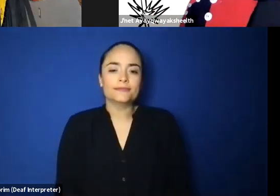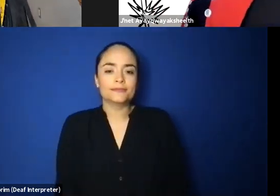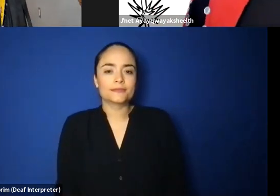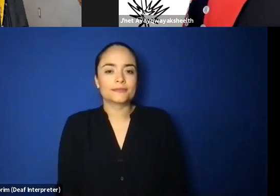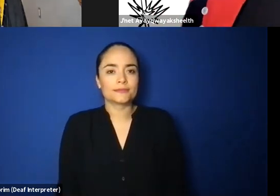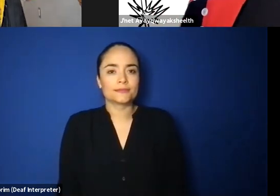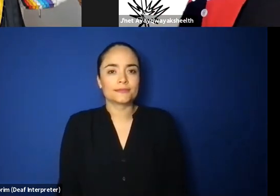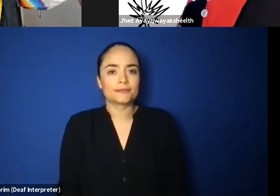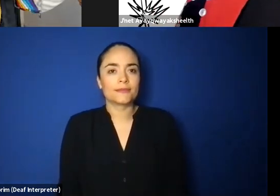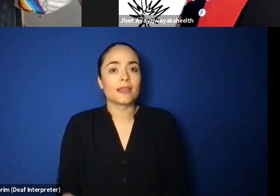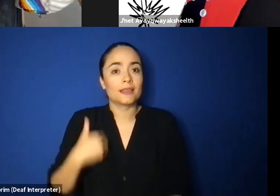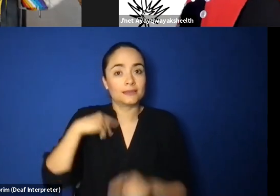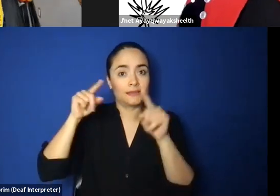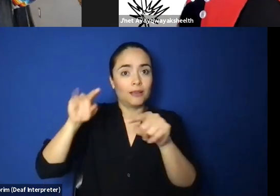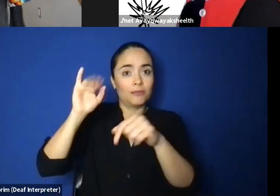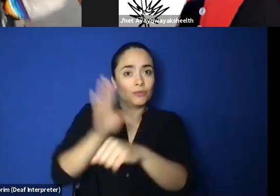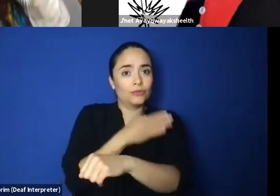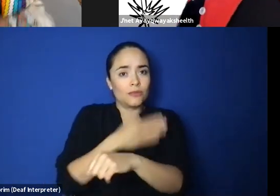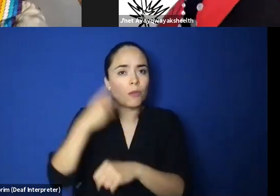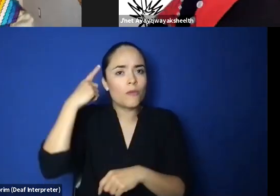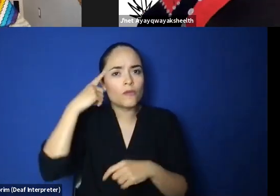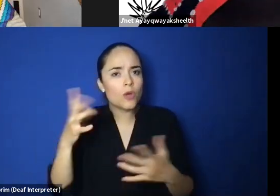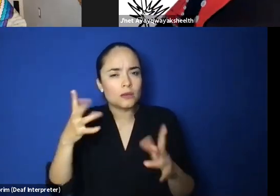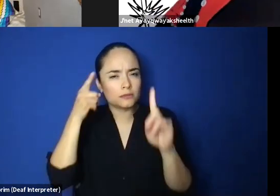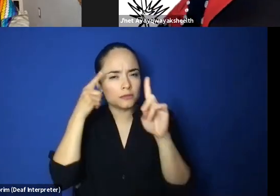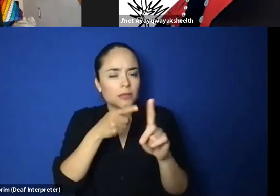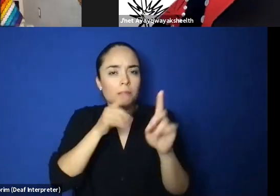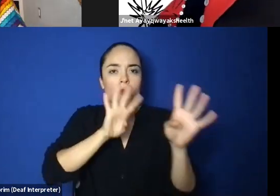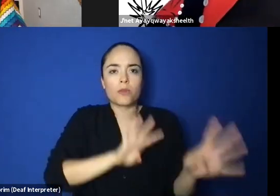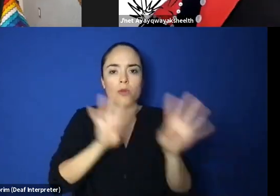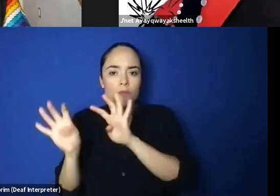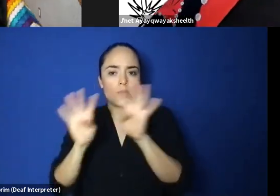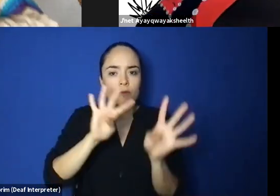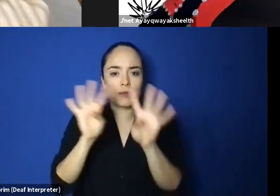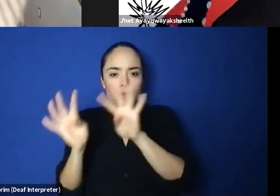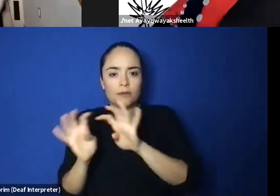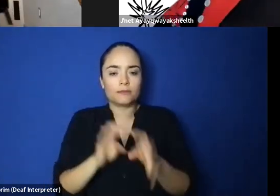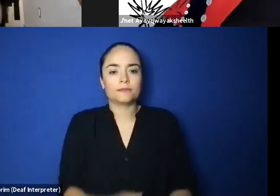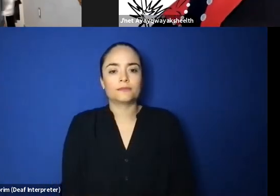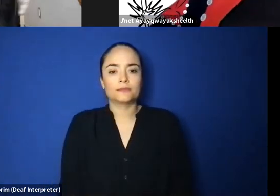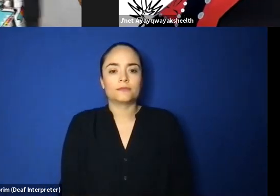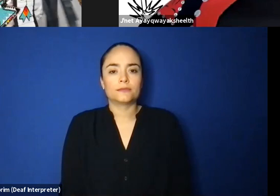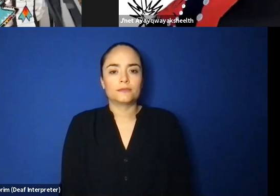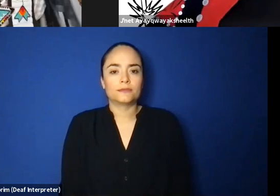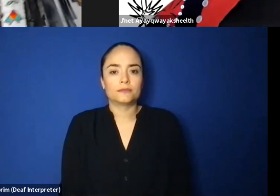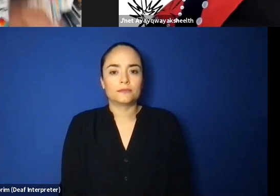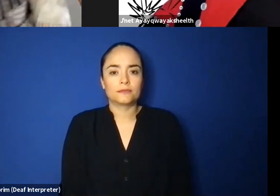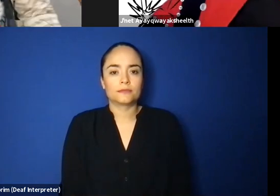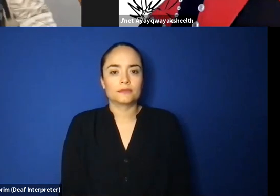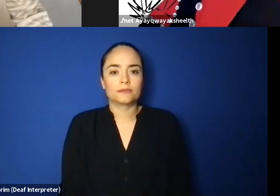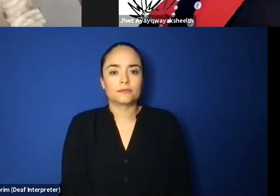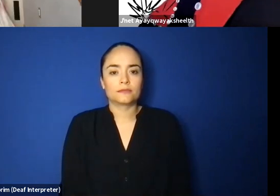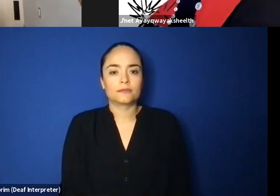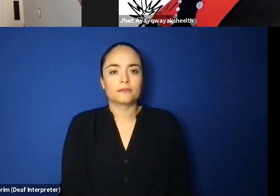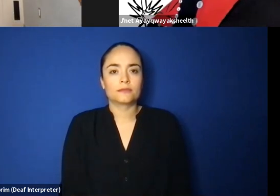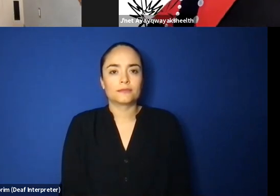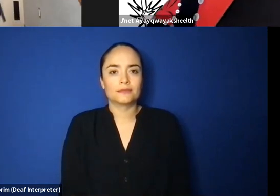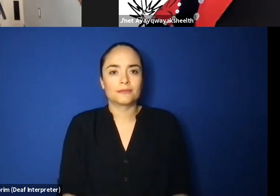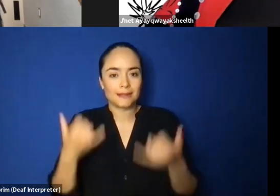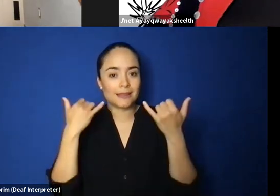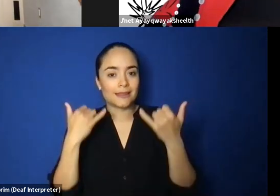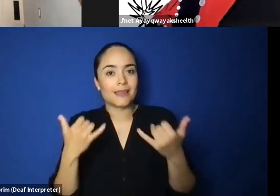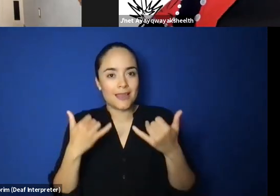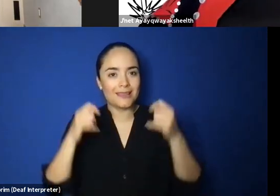and we have a chance to get our heart beat up. Yep. And to celebrate being Indigenous today. So I